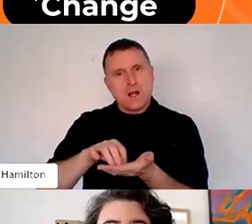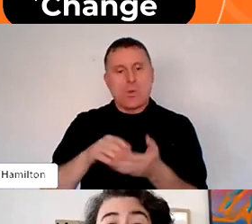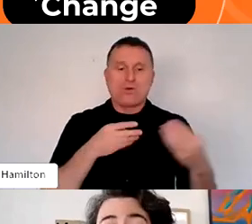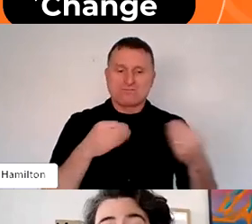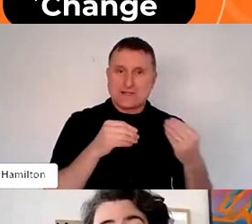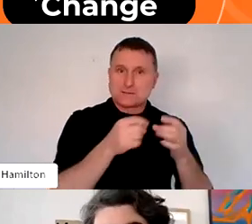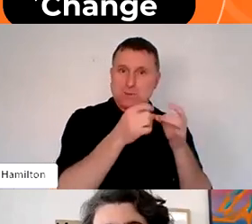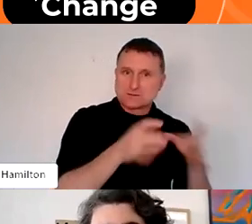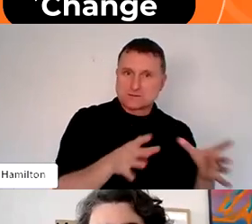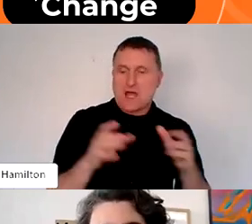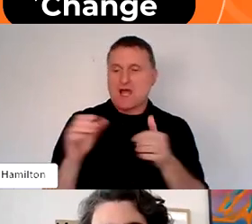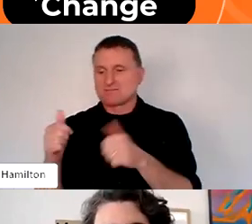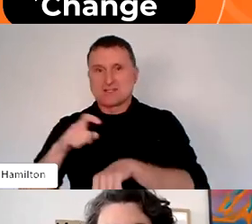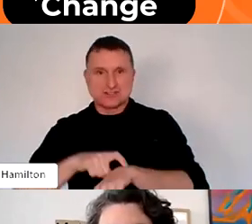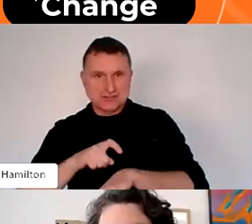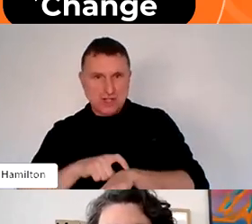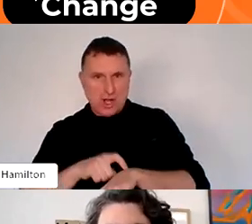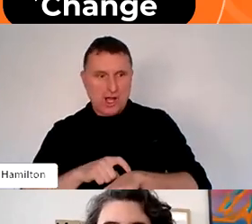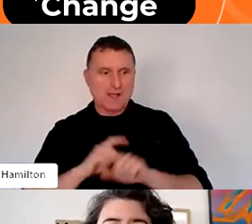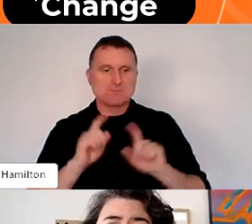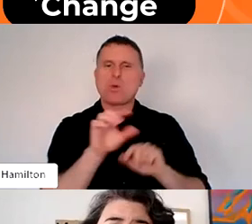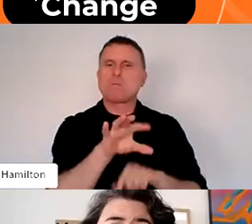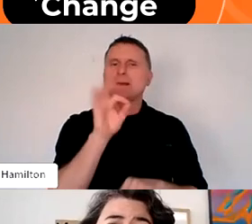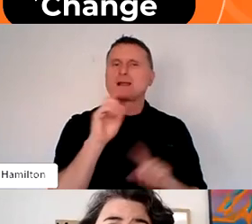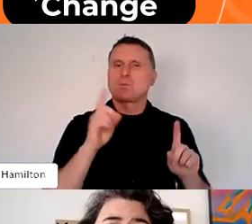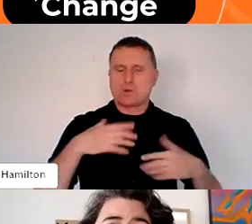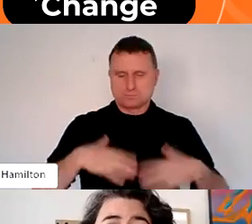and being able to choose what they wear. They've also told us how